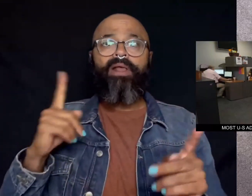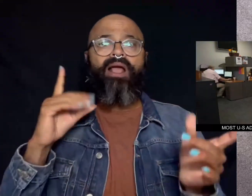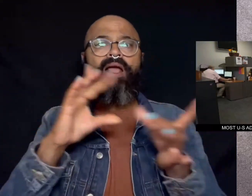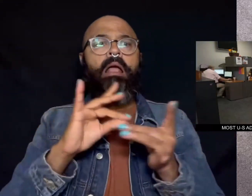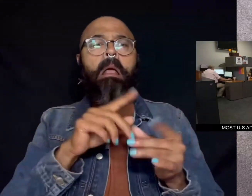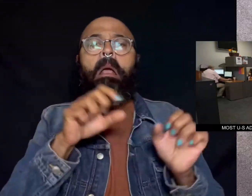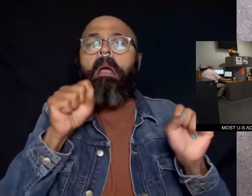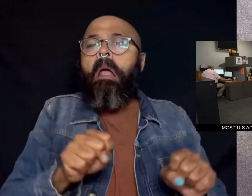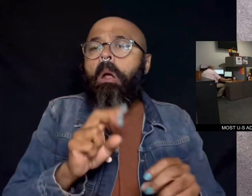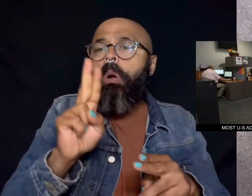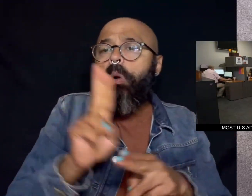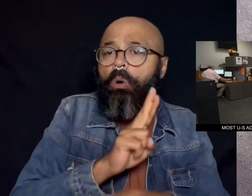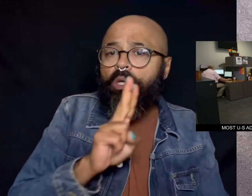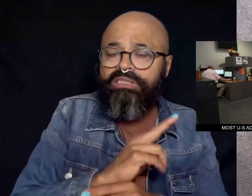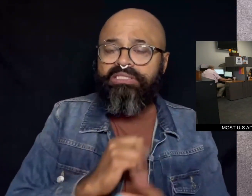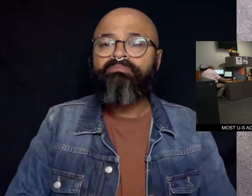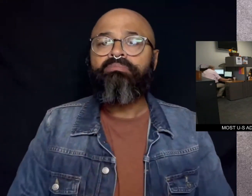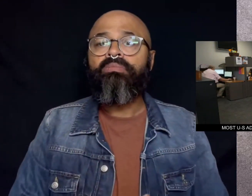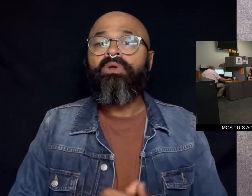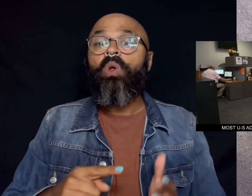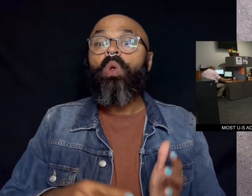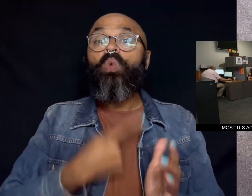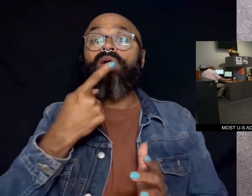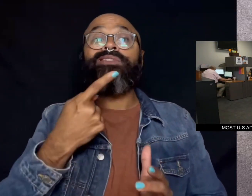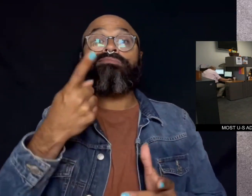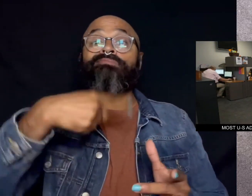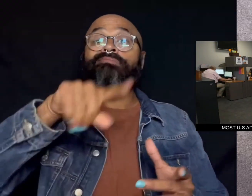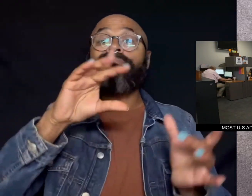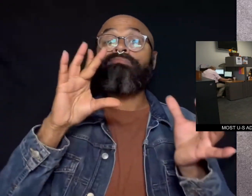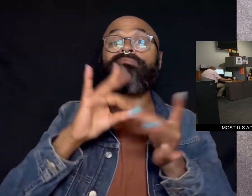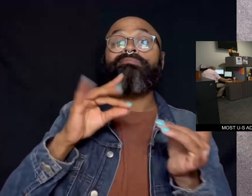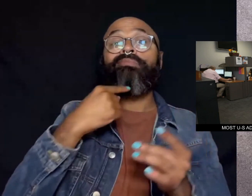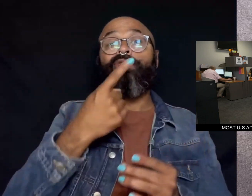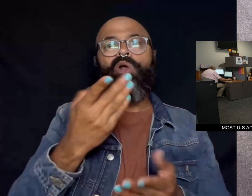Seven out of 10 people said they might use it once they were told about it,